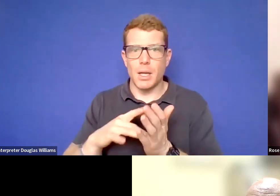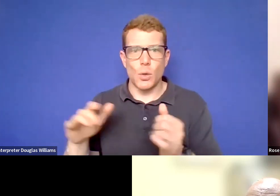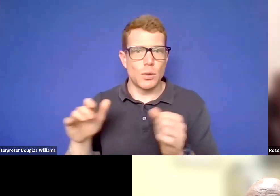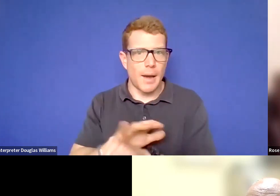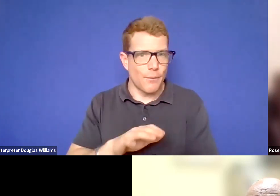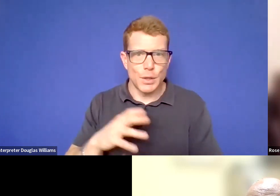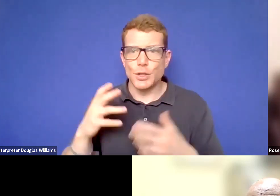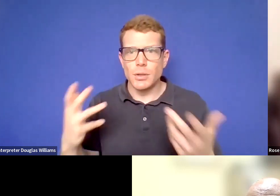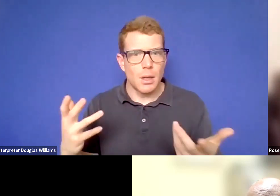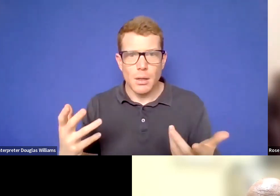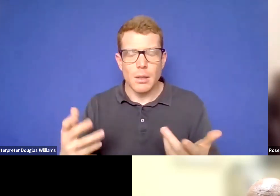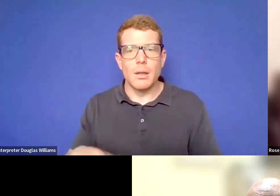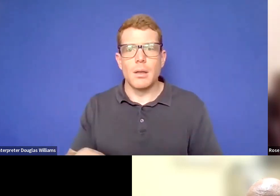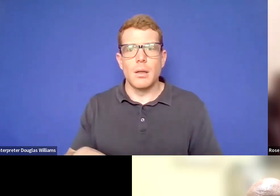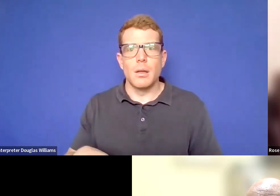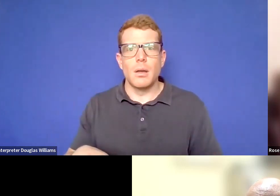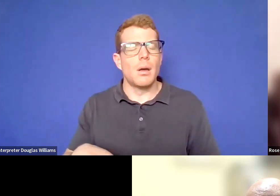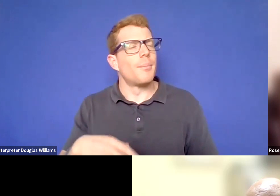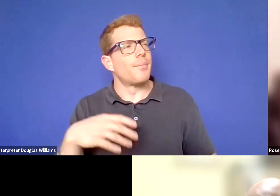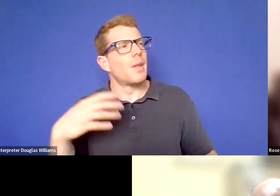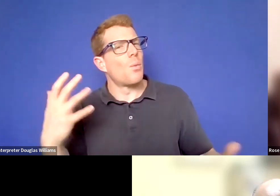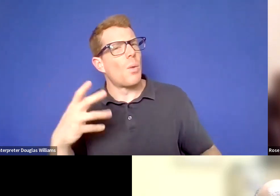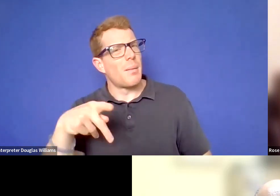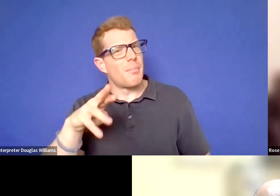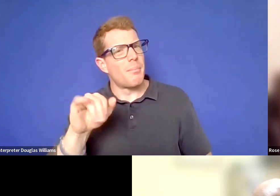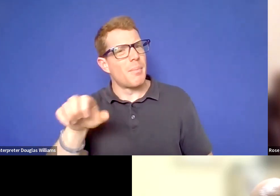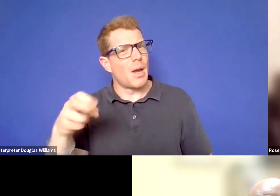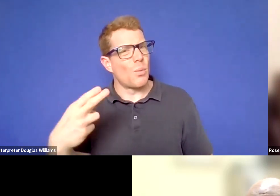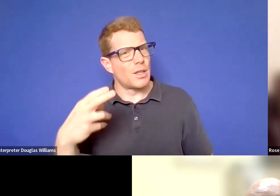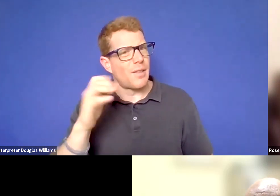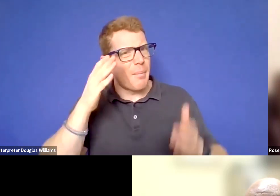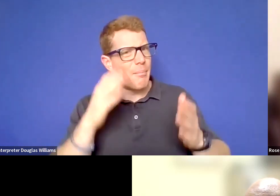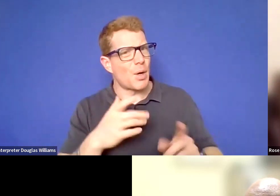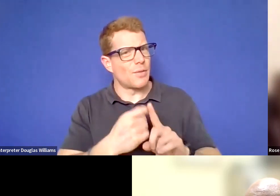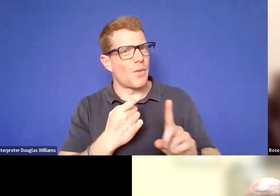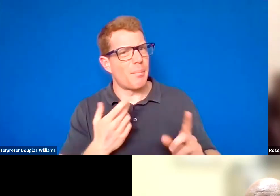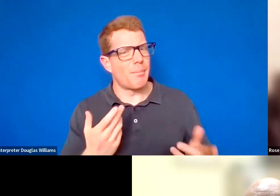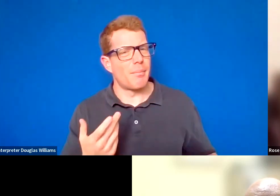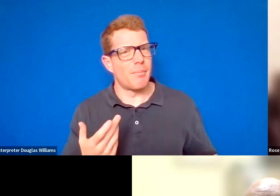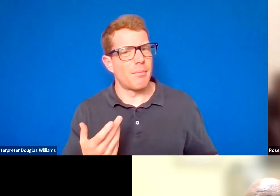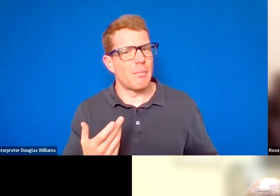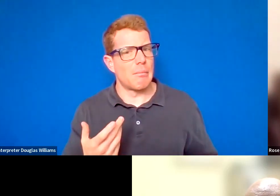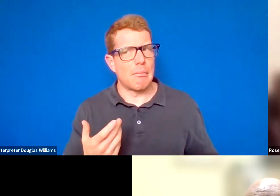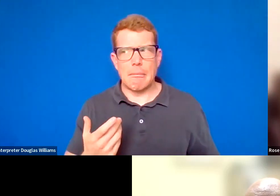What they what parish is the individual from? Hmm.